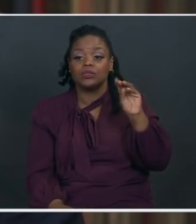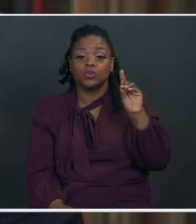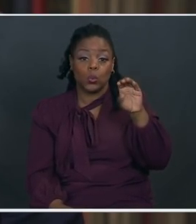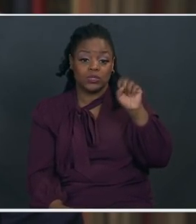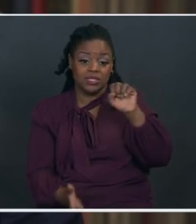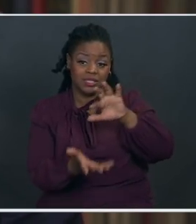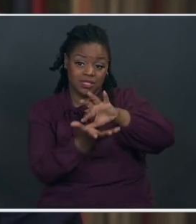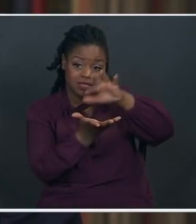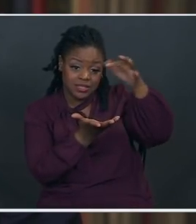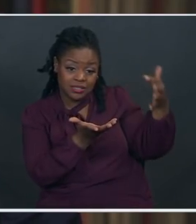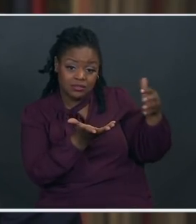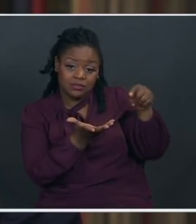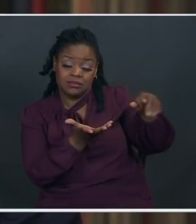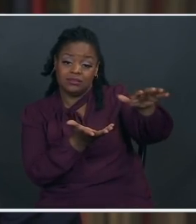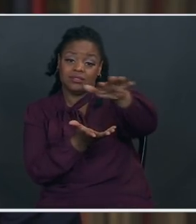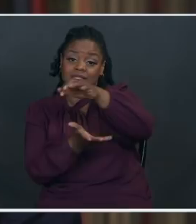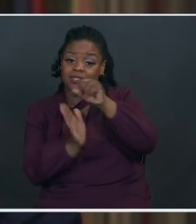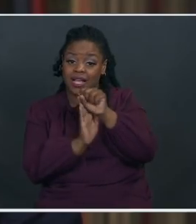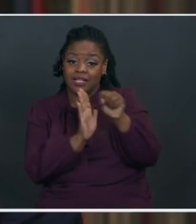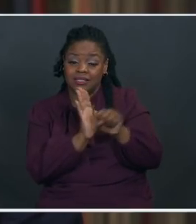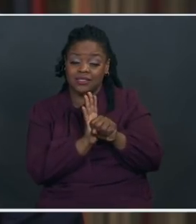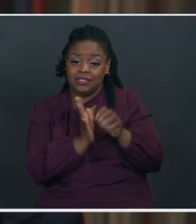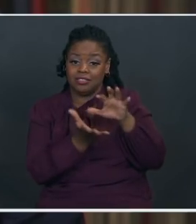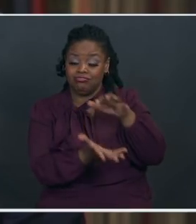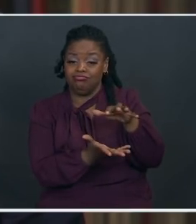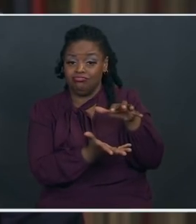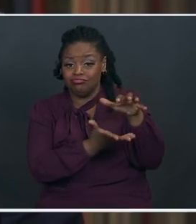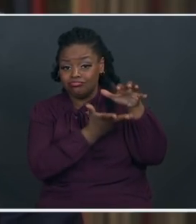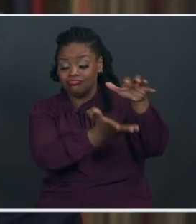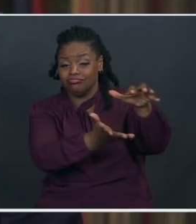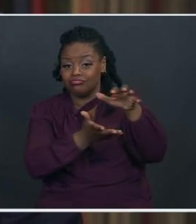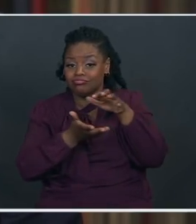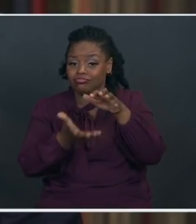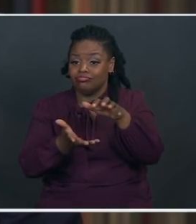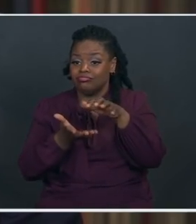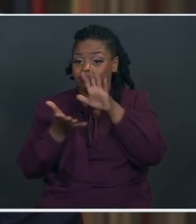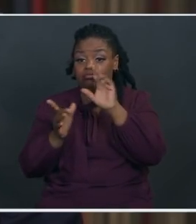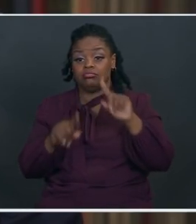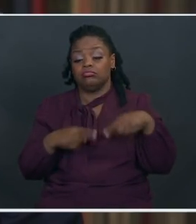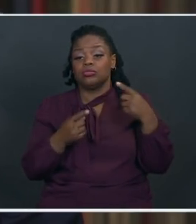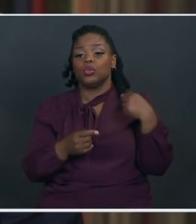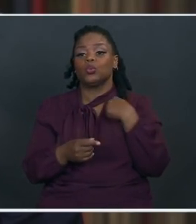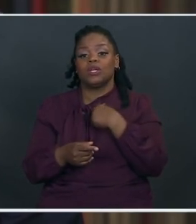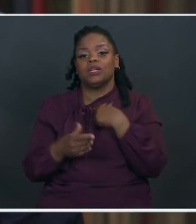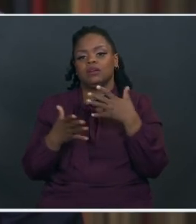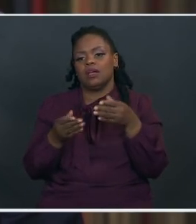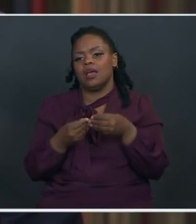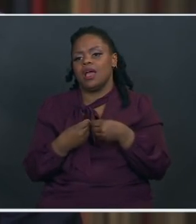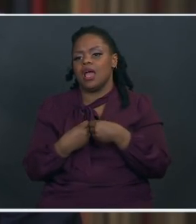And to long term care facilities. We've administered about 24 million doses.